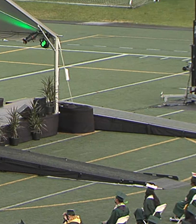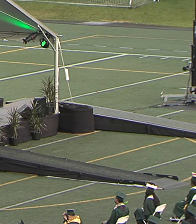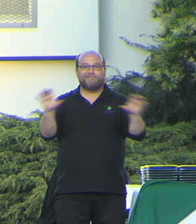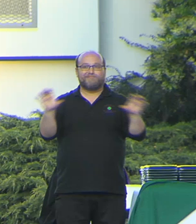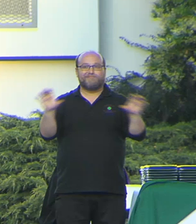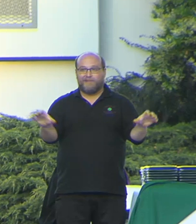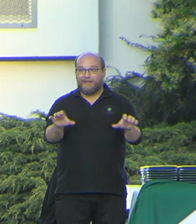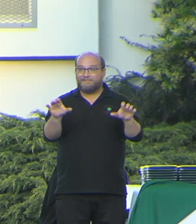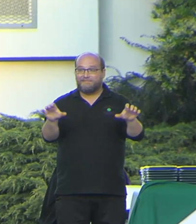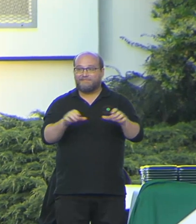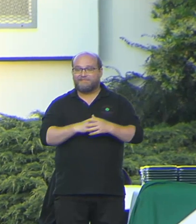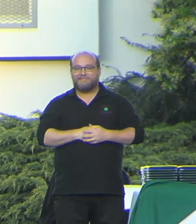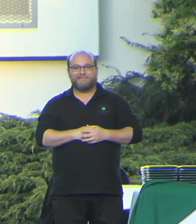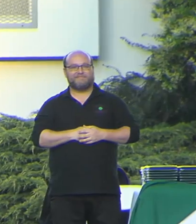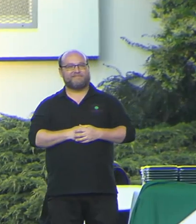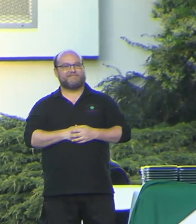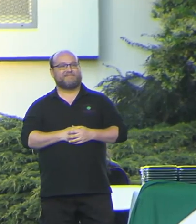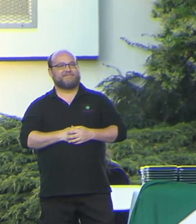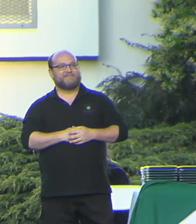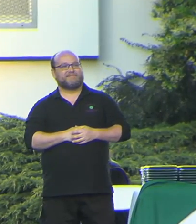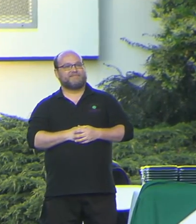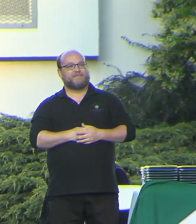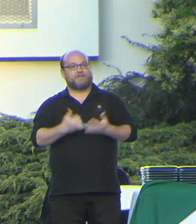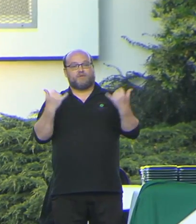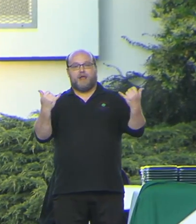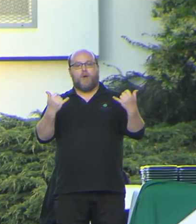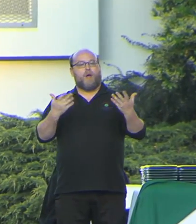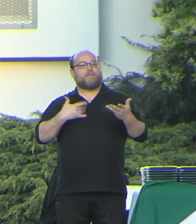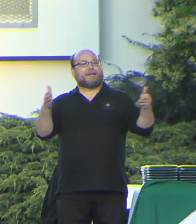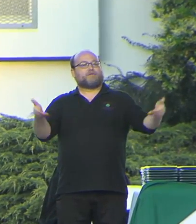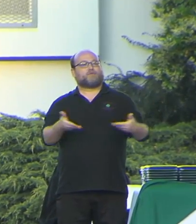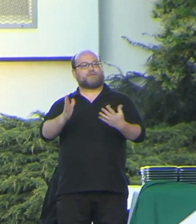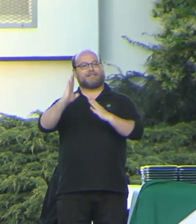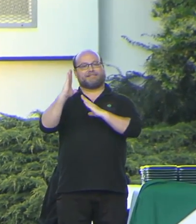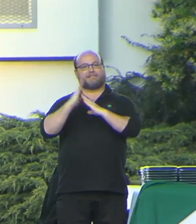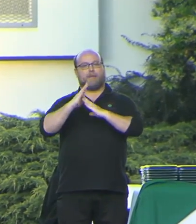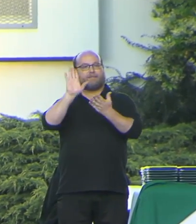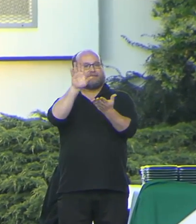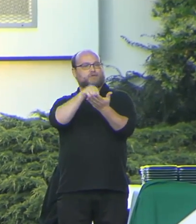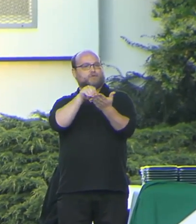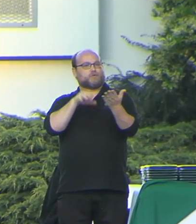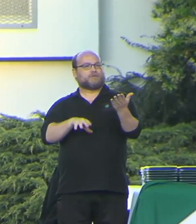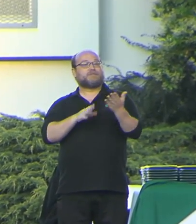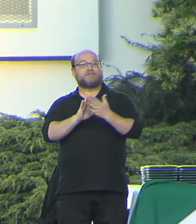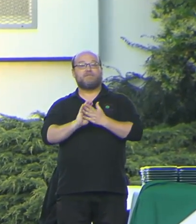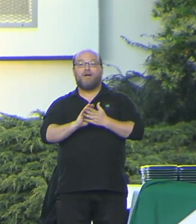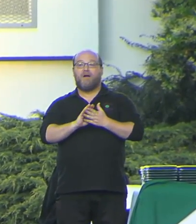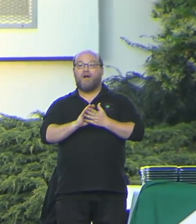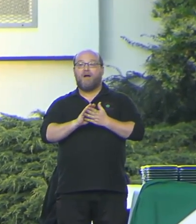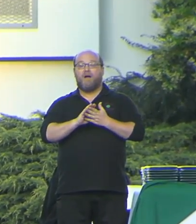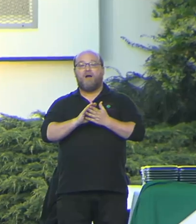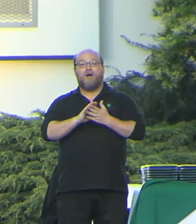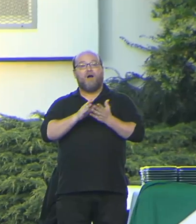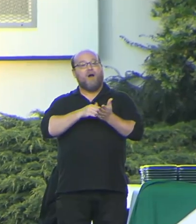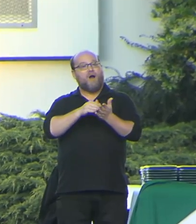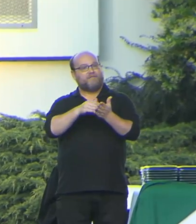At this time I'd like to introduce our top scholars. Oftentimes schools or excuse me recognize their